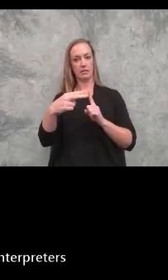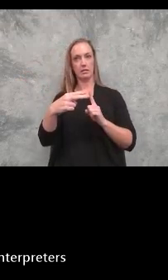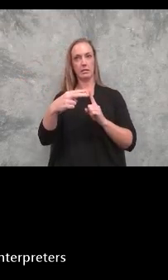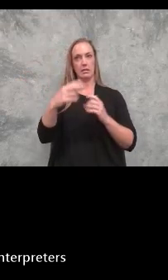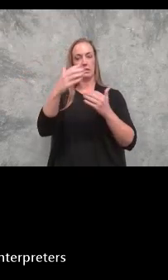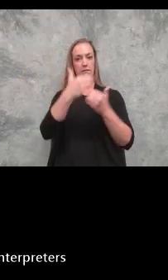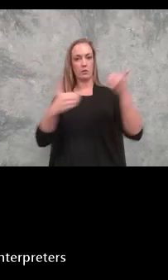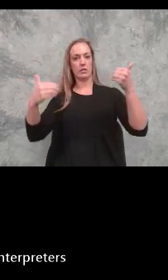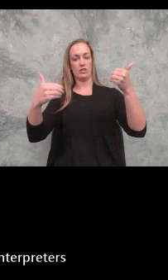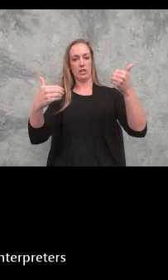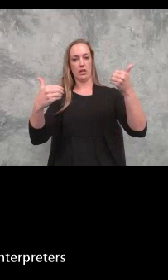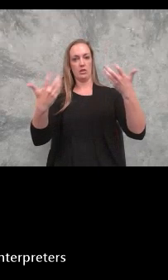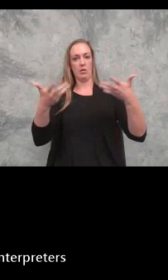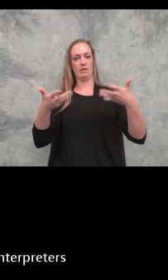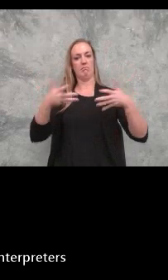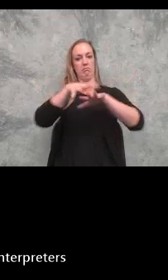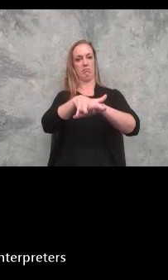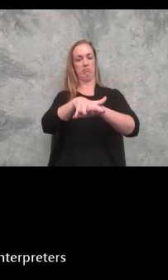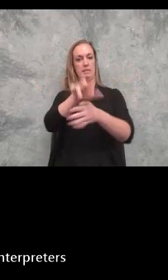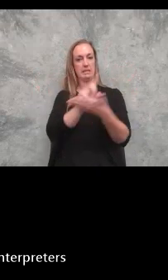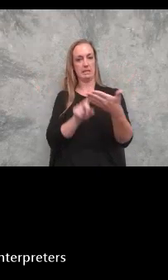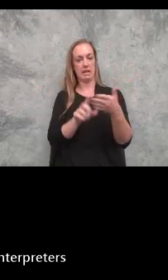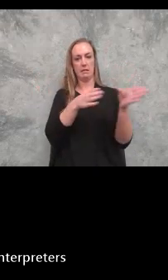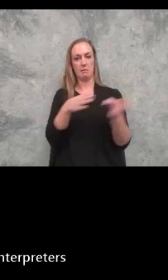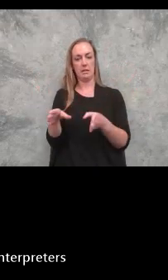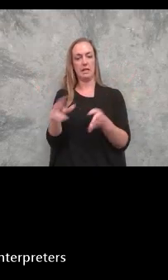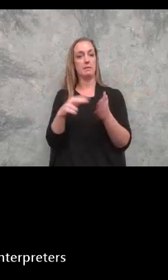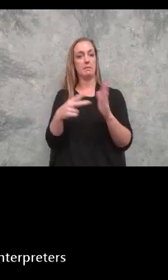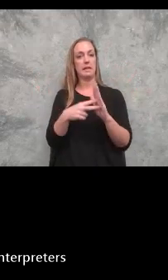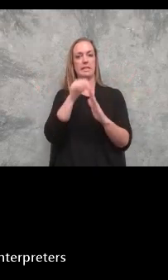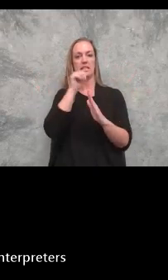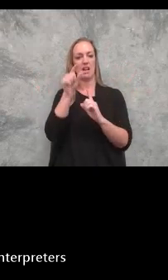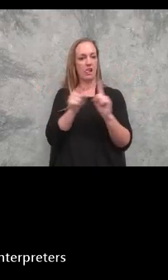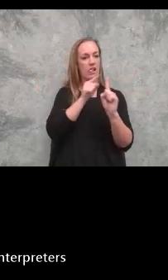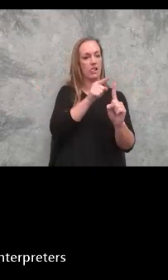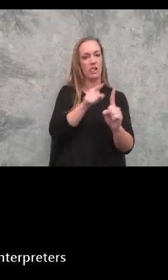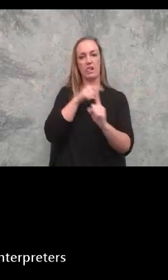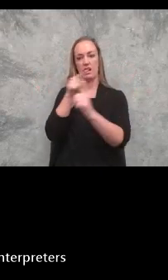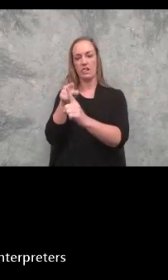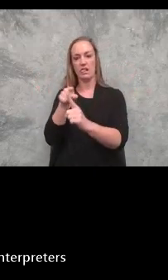built into the design and planning, it does not single out the few who receive formal